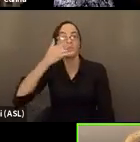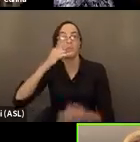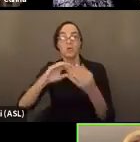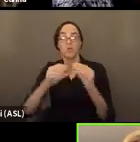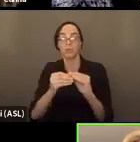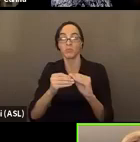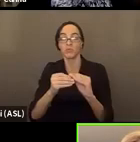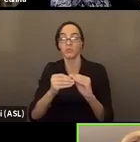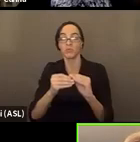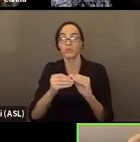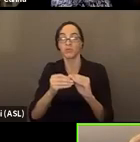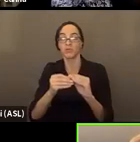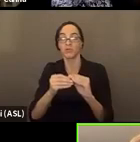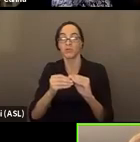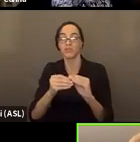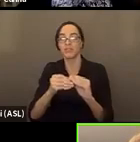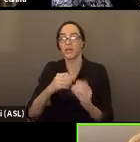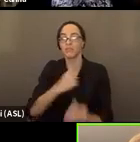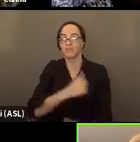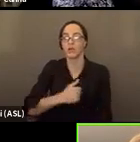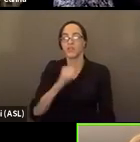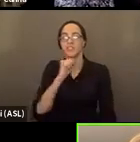i didn't sorry i didn't mean to put you on the spot or tracy